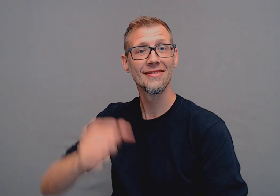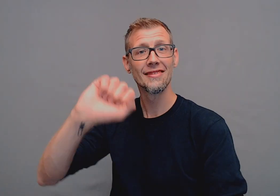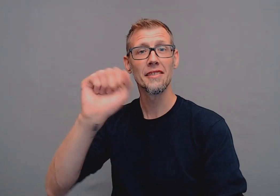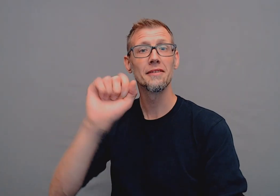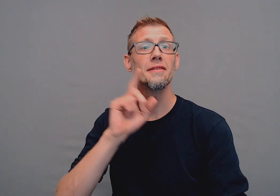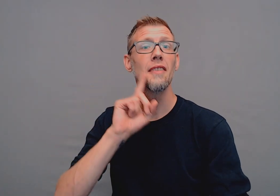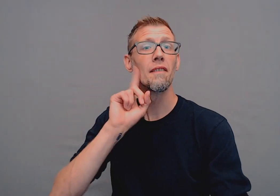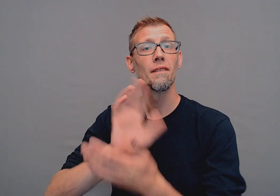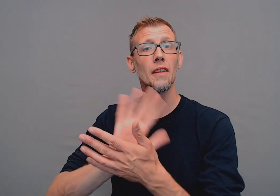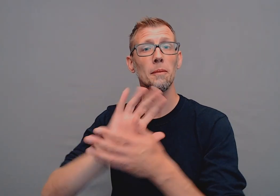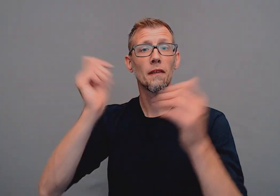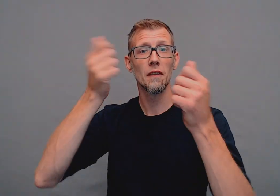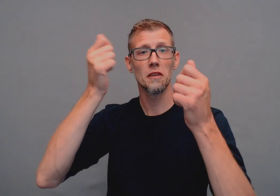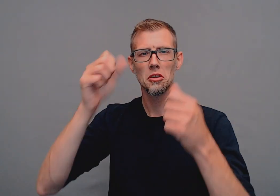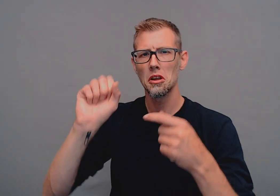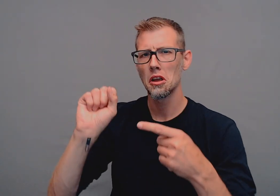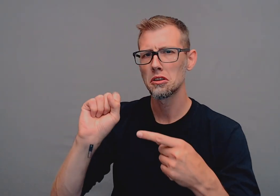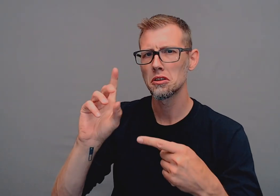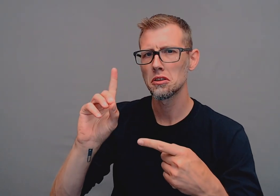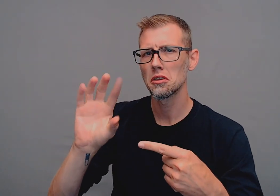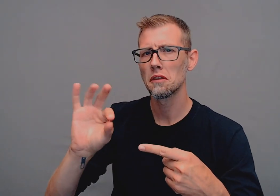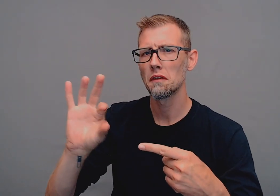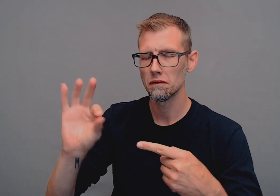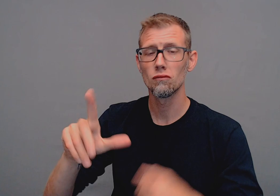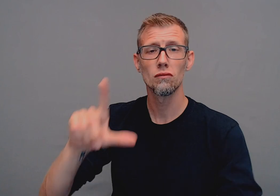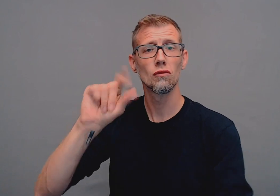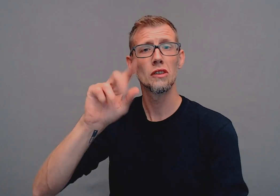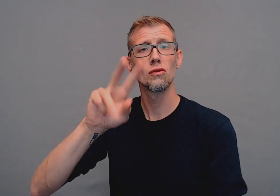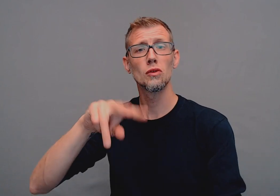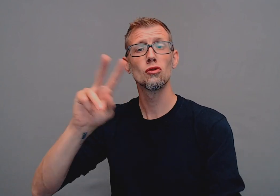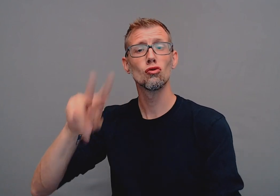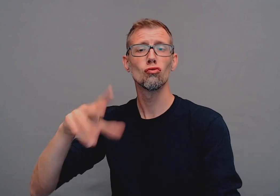The Seattle Deaf Film Festival 2022